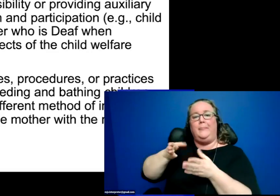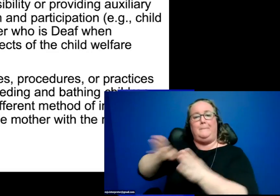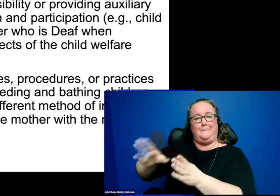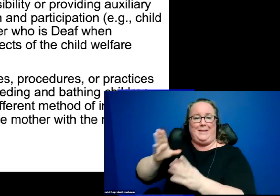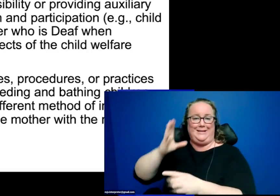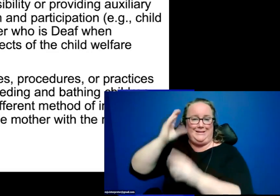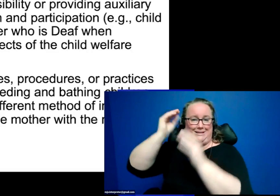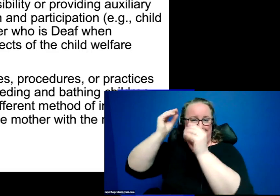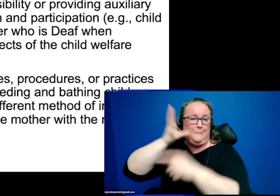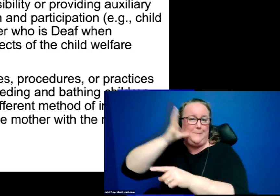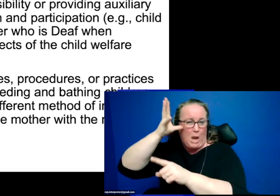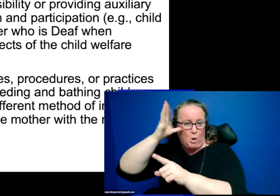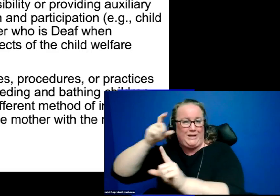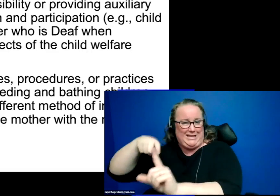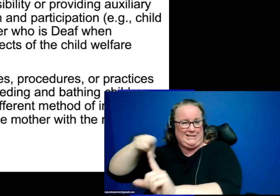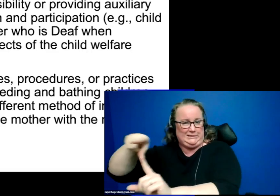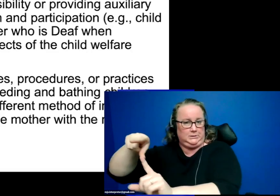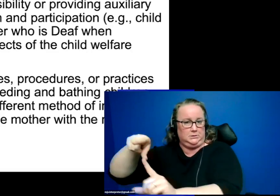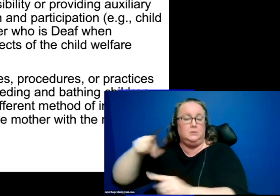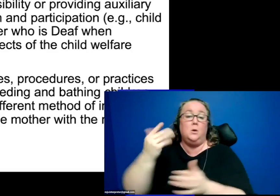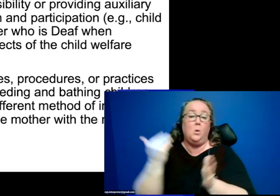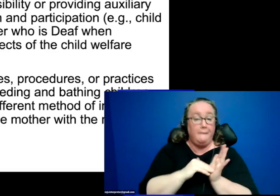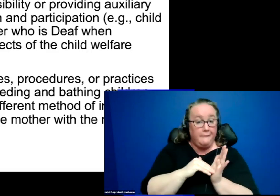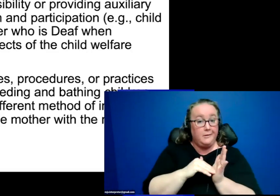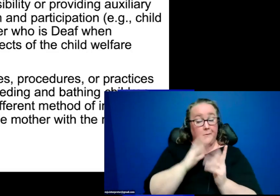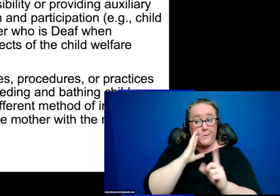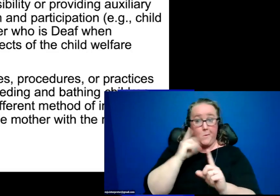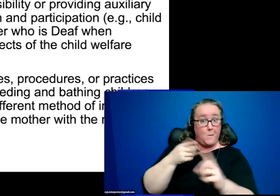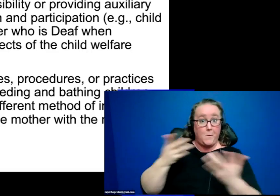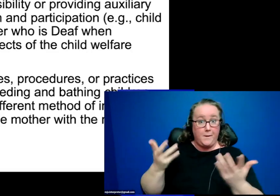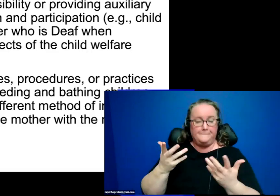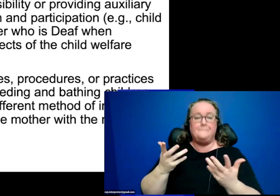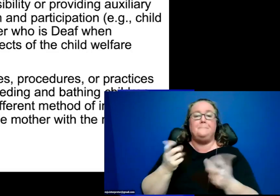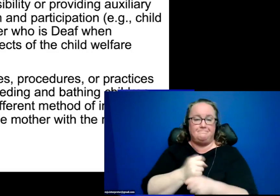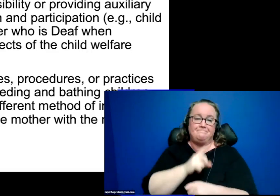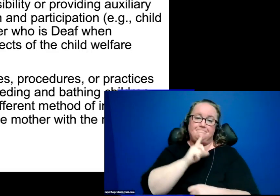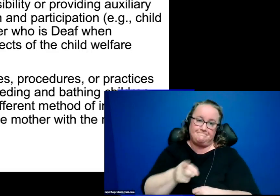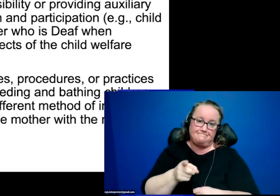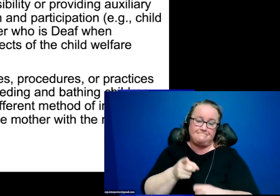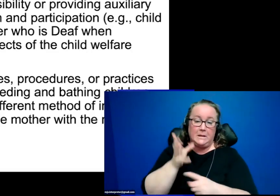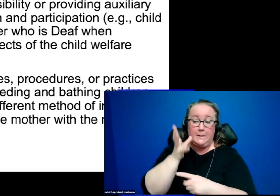Again, the goal is always going to be to ensure that parents with disabilities have